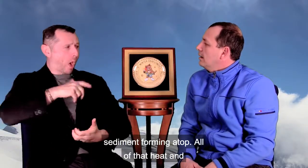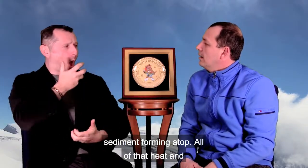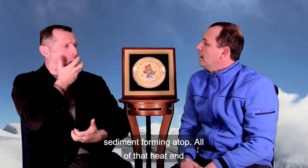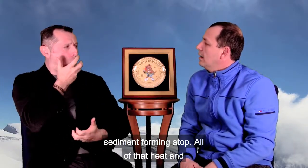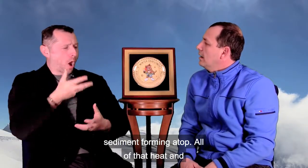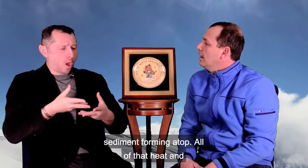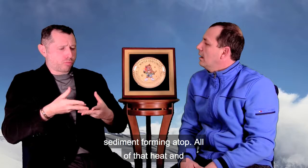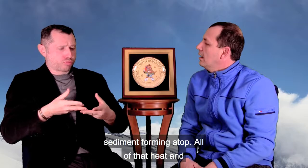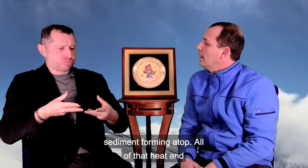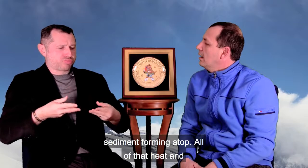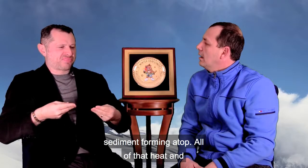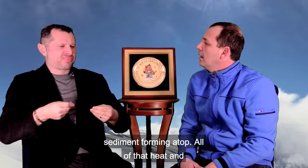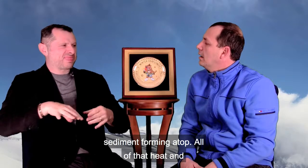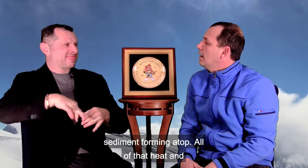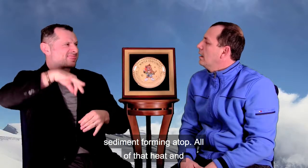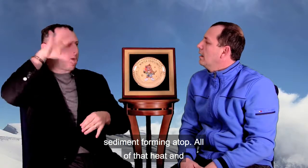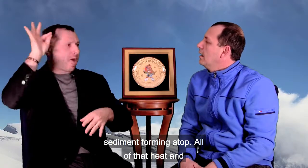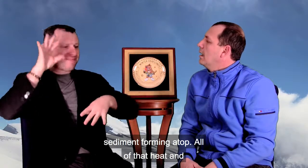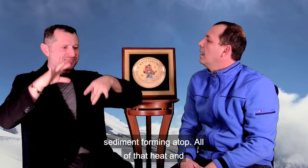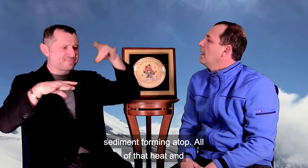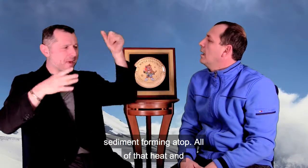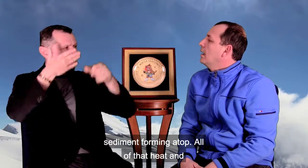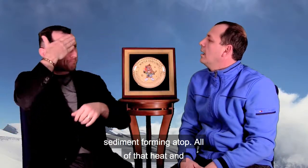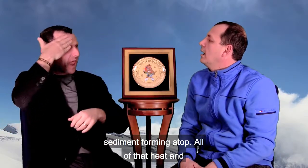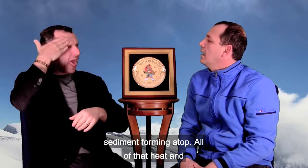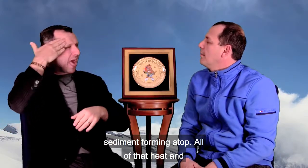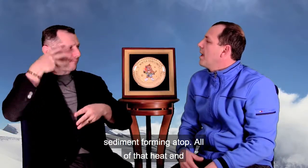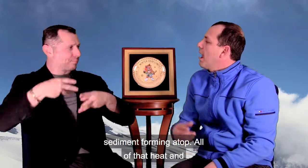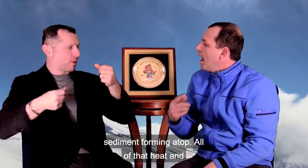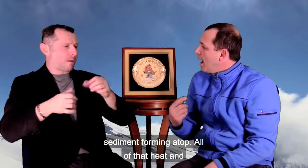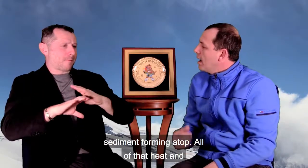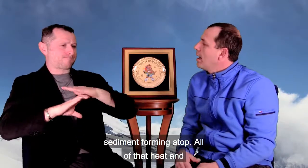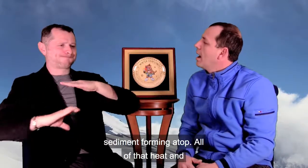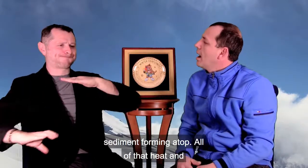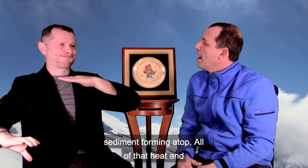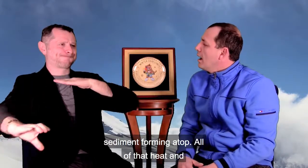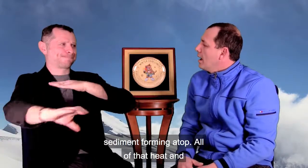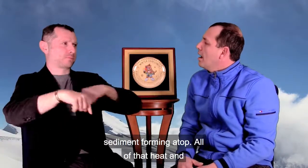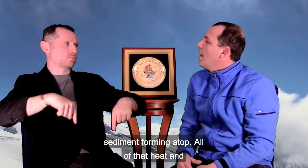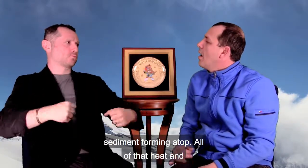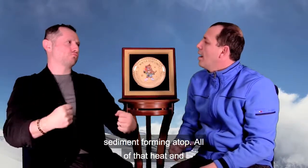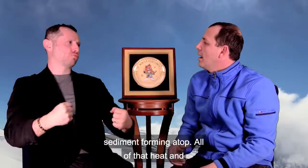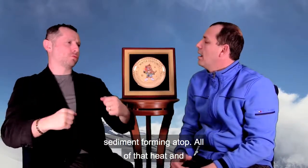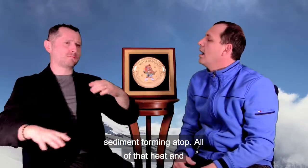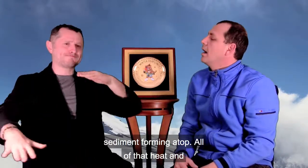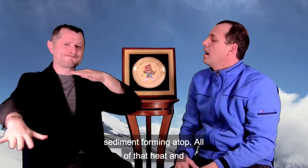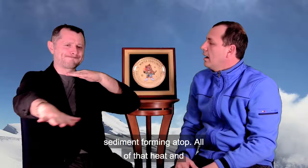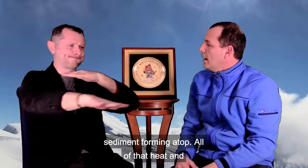sediment forming atop. All of that heat and